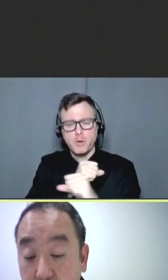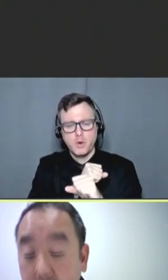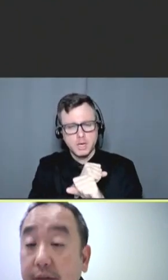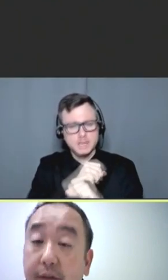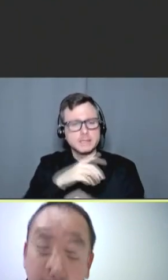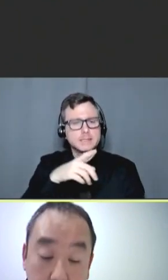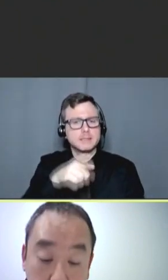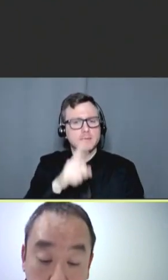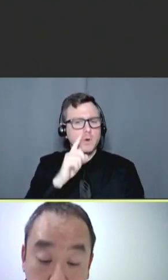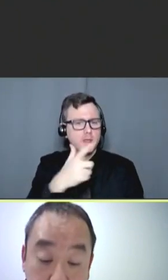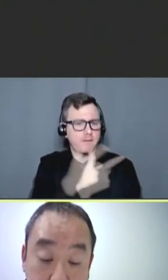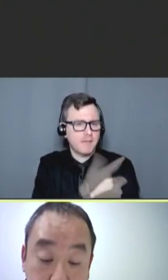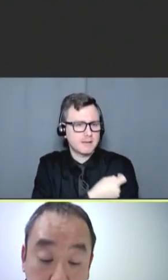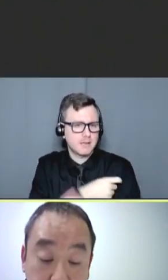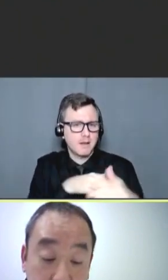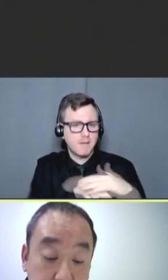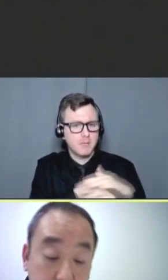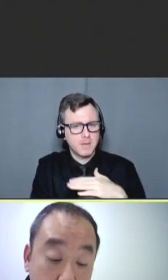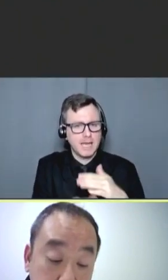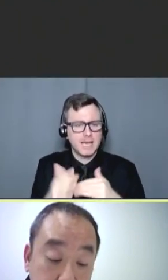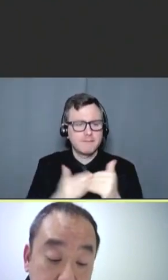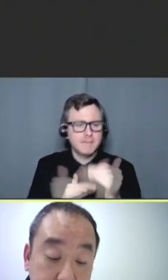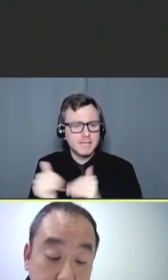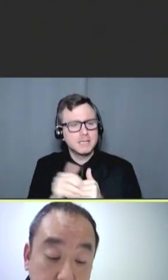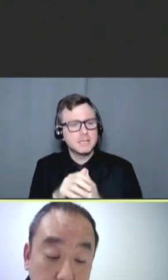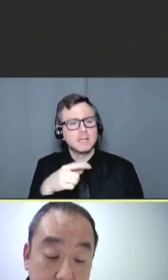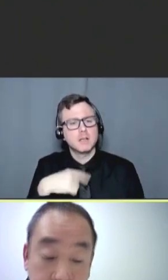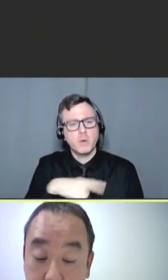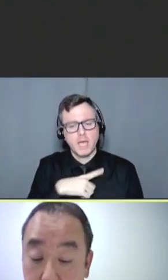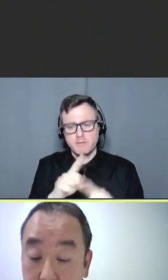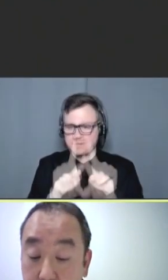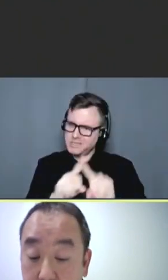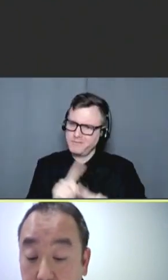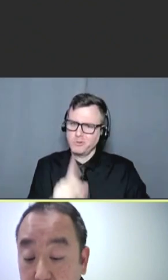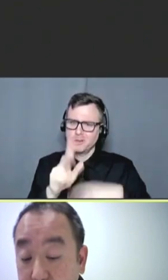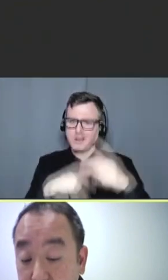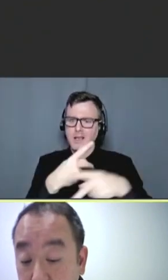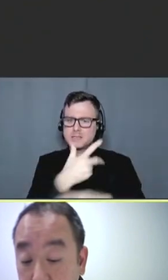convenience, our family health center stocked a variety of vaccines for patients including HPV,